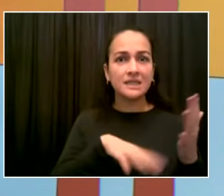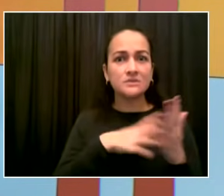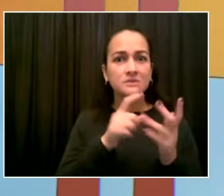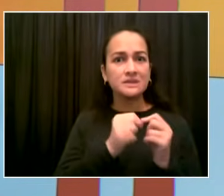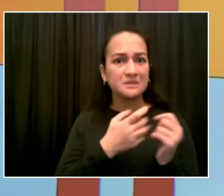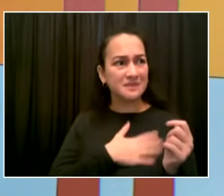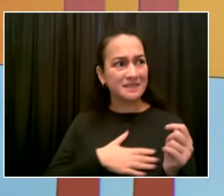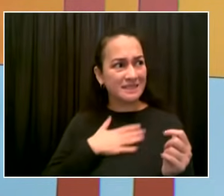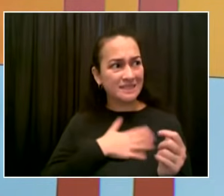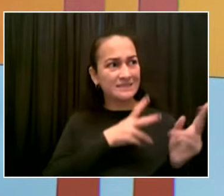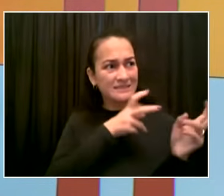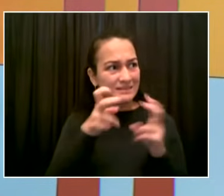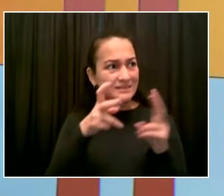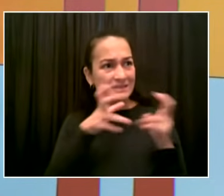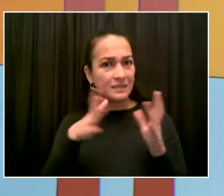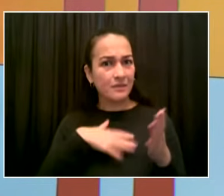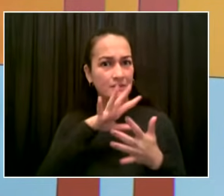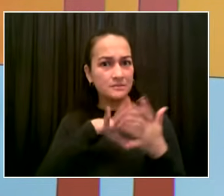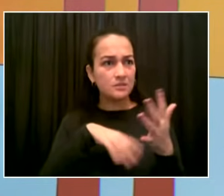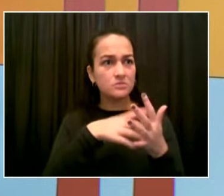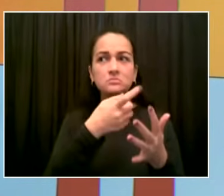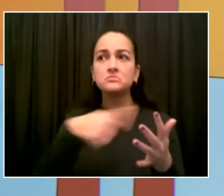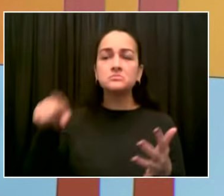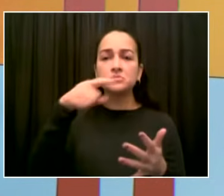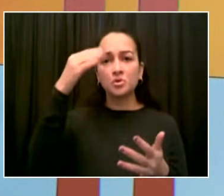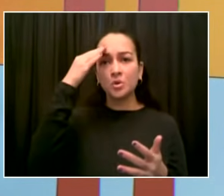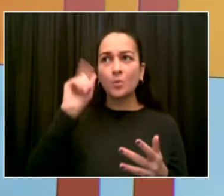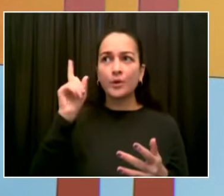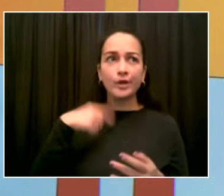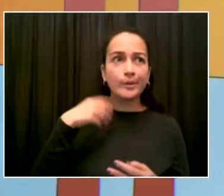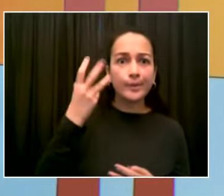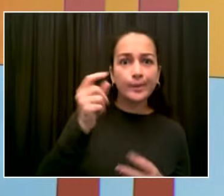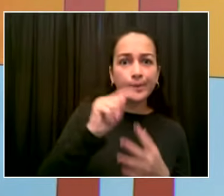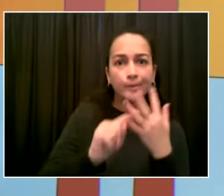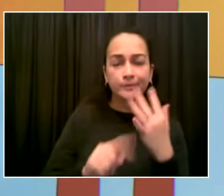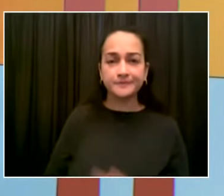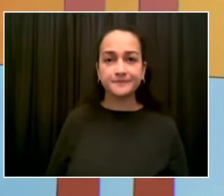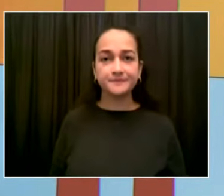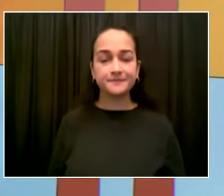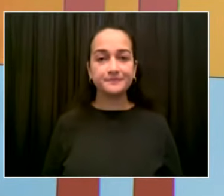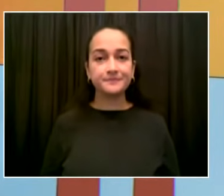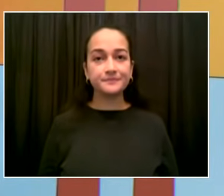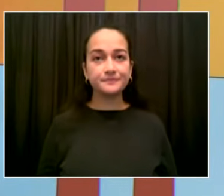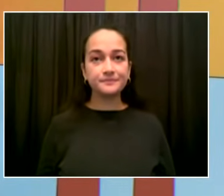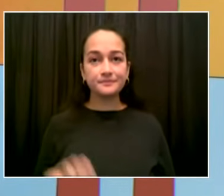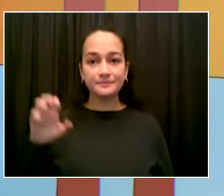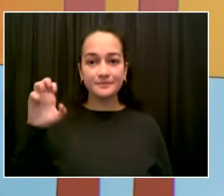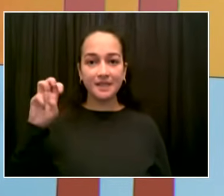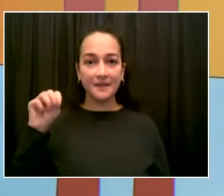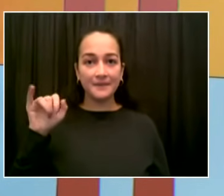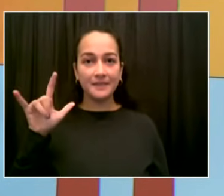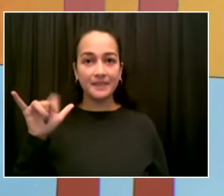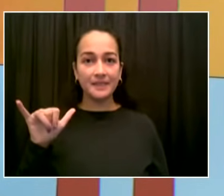THE APPROPRIATE UPDATES OUT. THE NEXT IS EMILY FROM NEW YORK ONE. HI, MR.